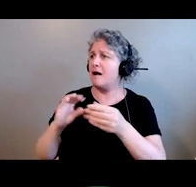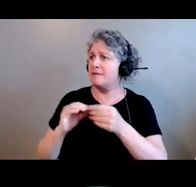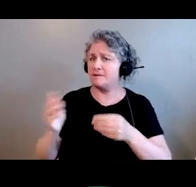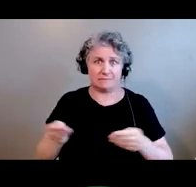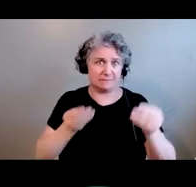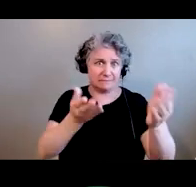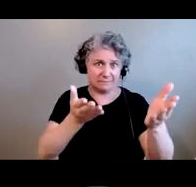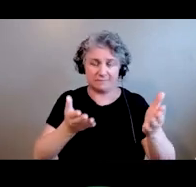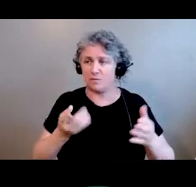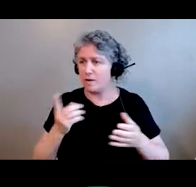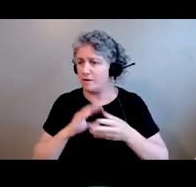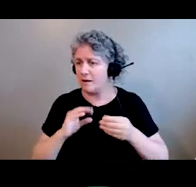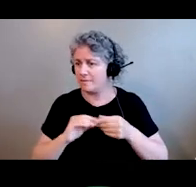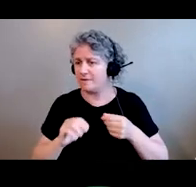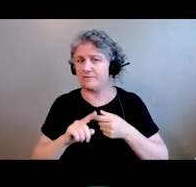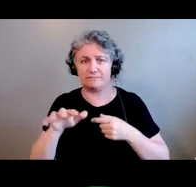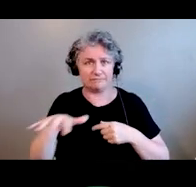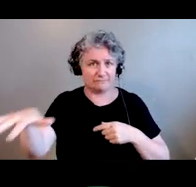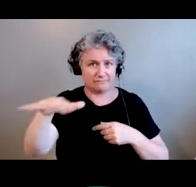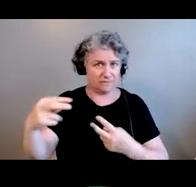that are unsafe for over 1 million of the population.